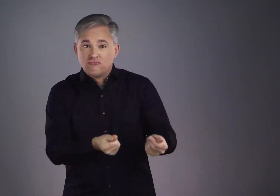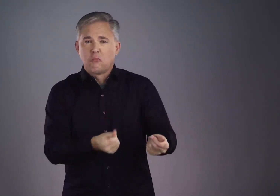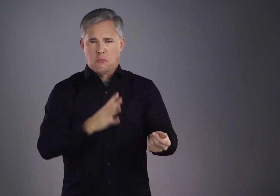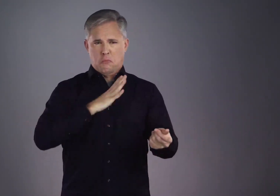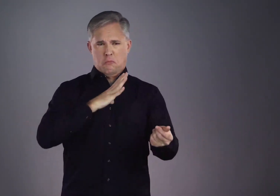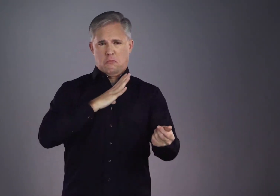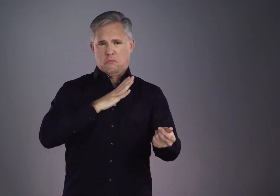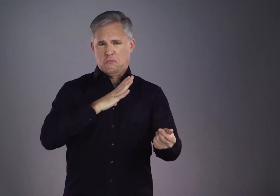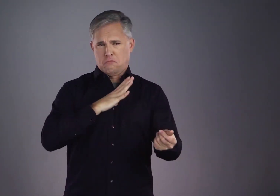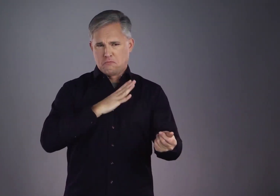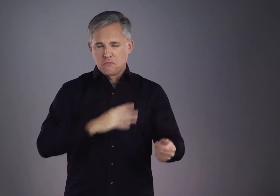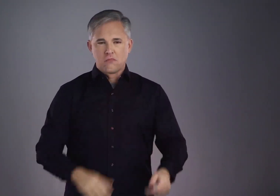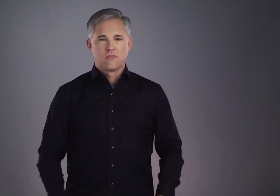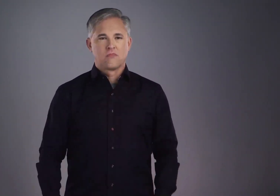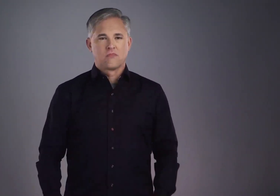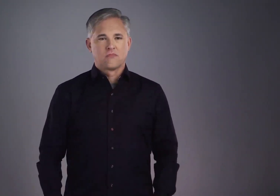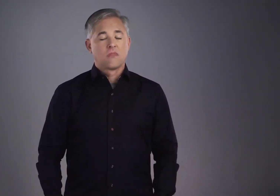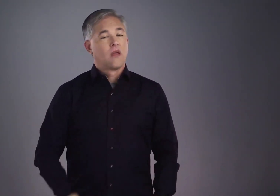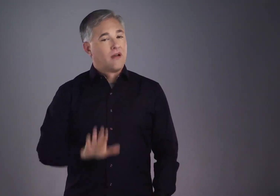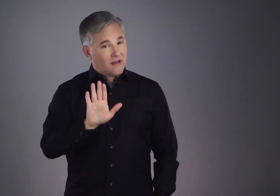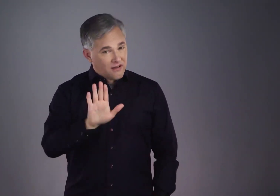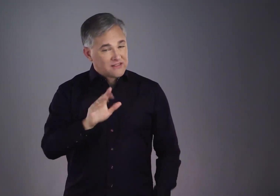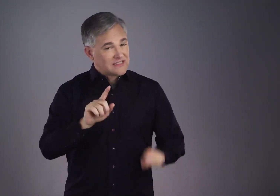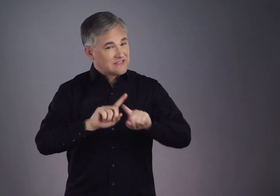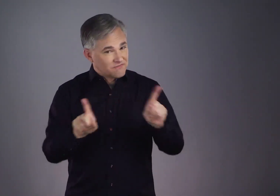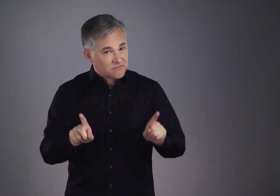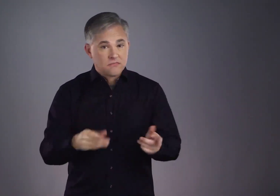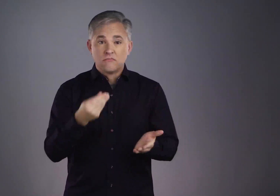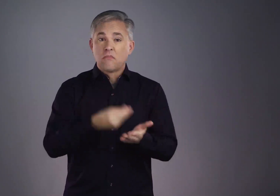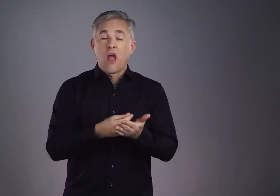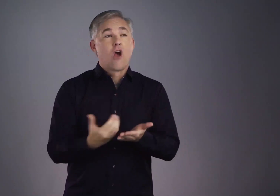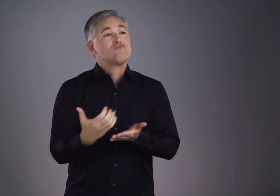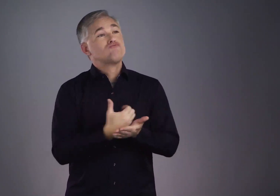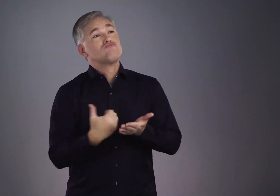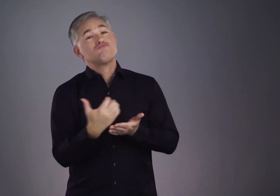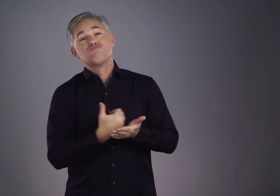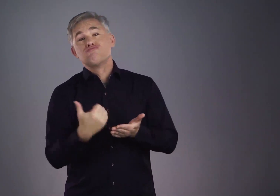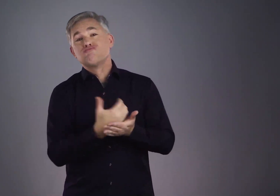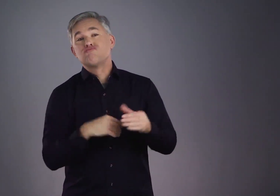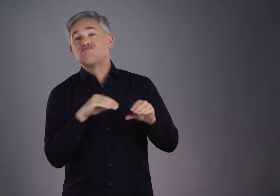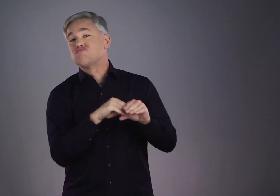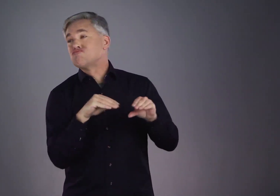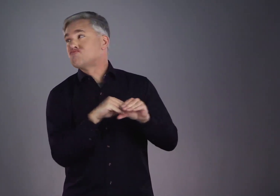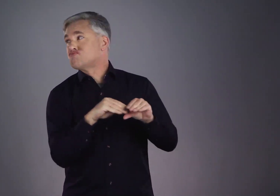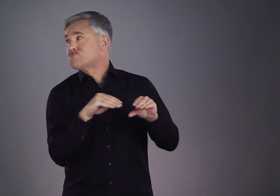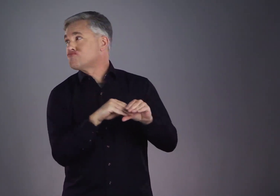Experience has often warned us that nothing can so surely destroy our spiritual heritage